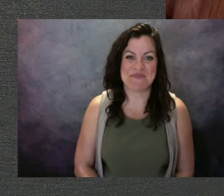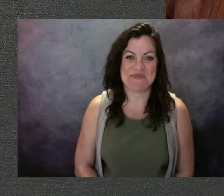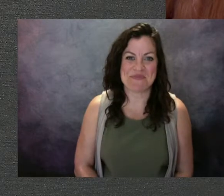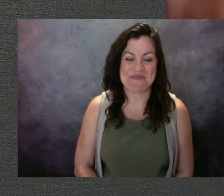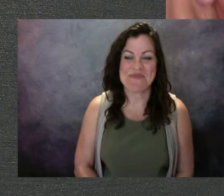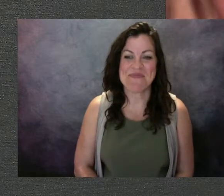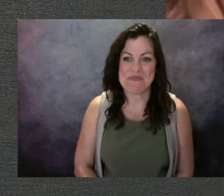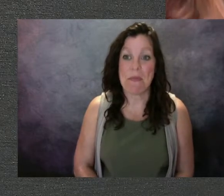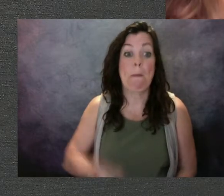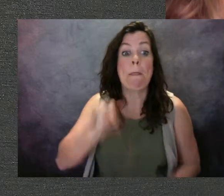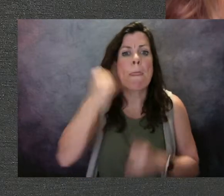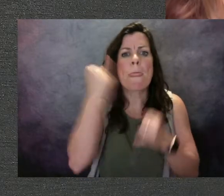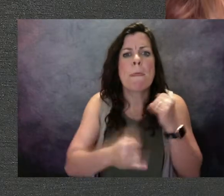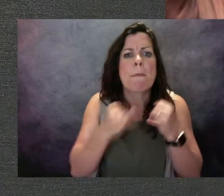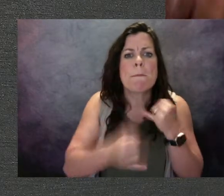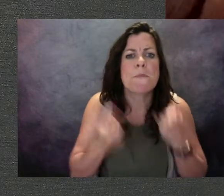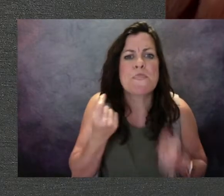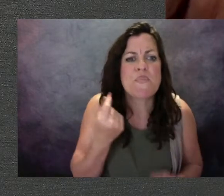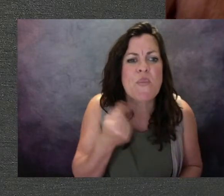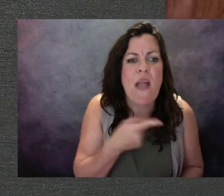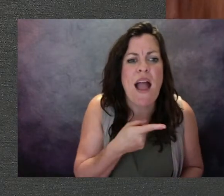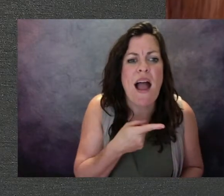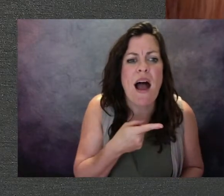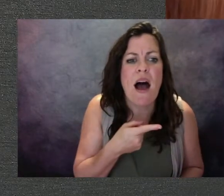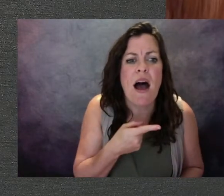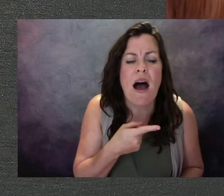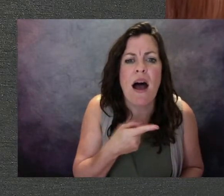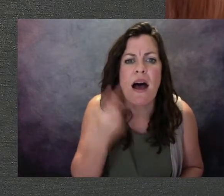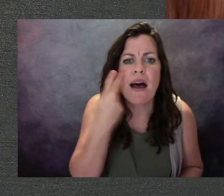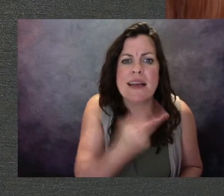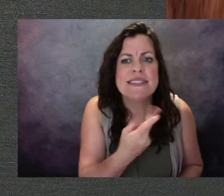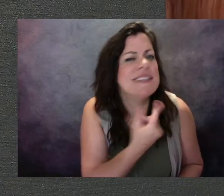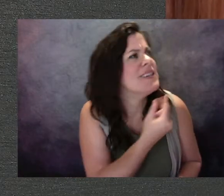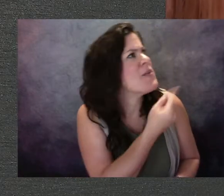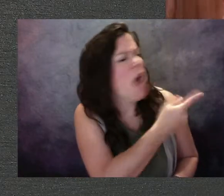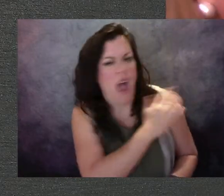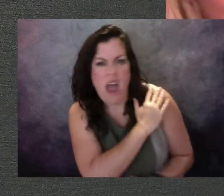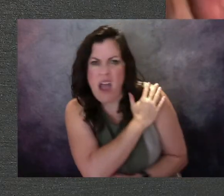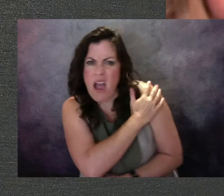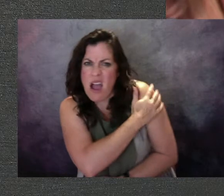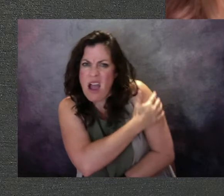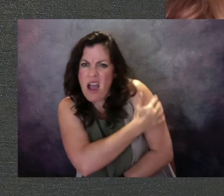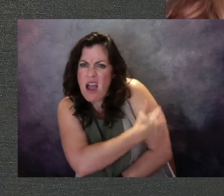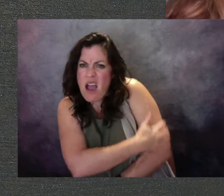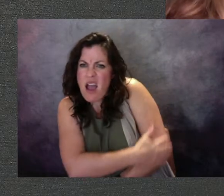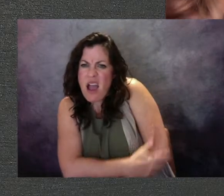Another thing I see in a fish that we don't have are these little tiny scales.